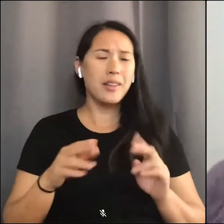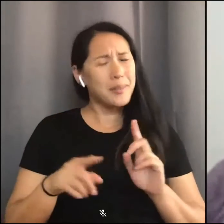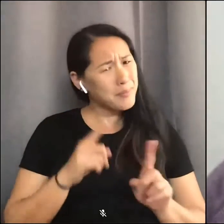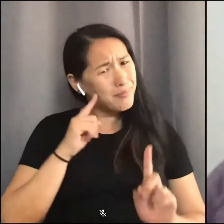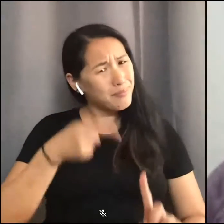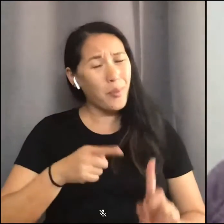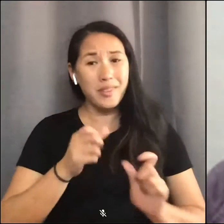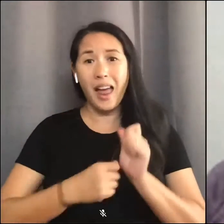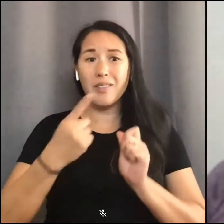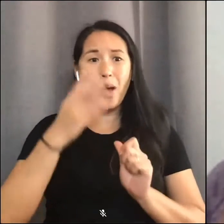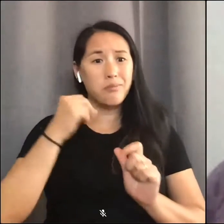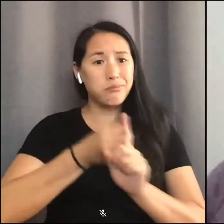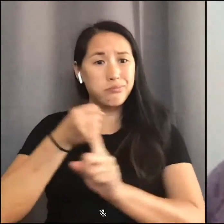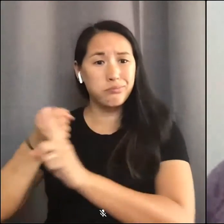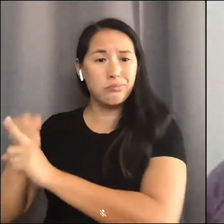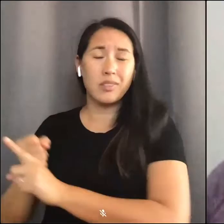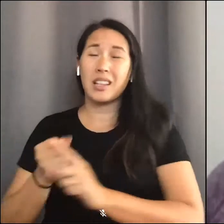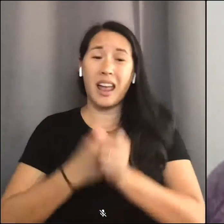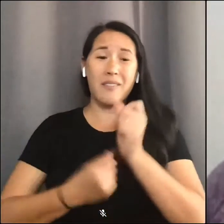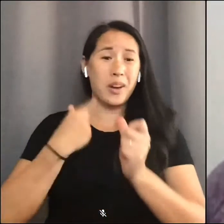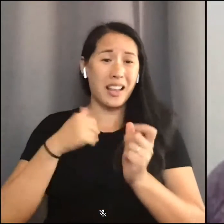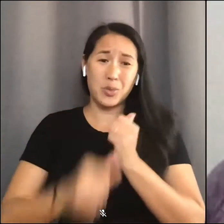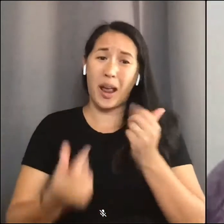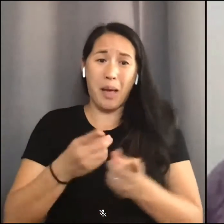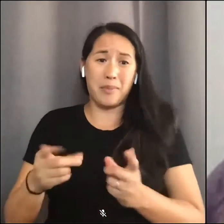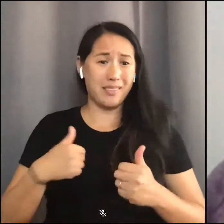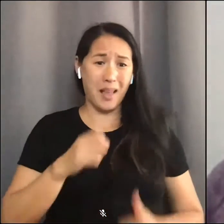happened everybody has crap in their life and if you live long enough i'm 45 if you live long